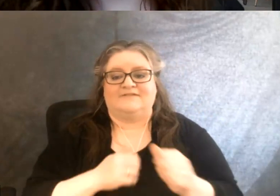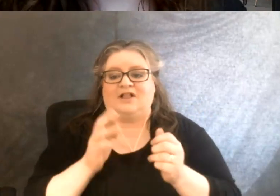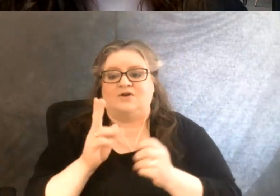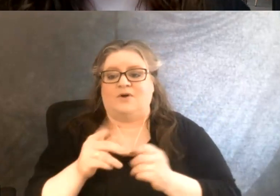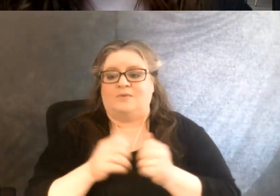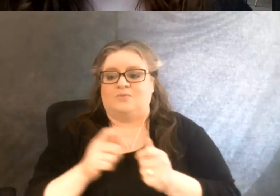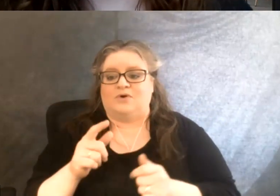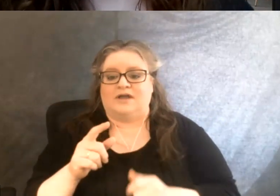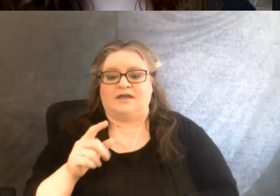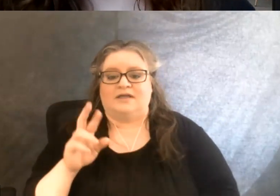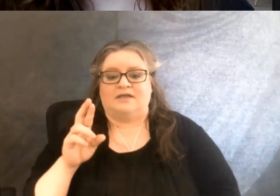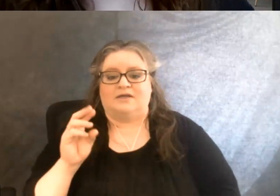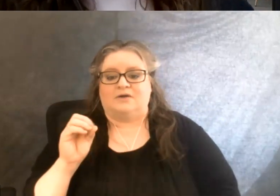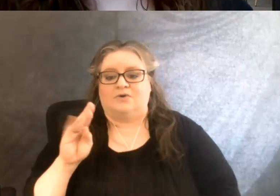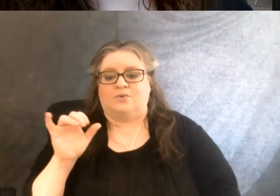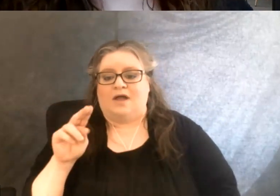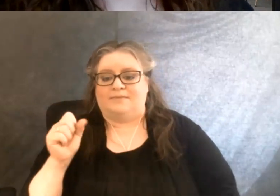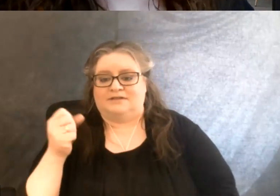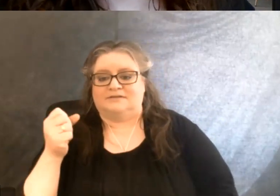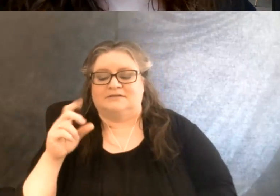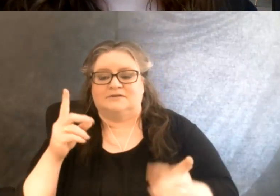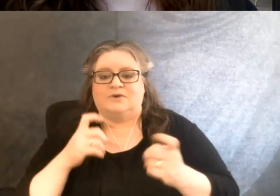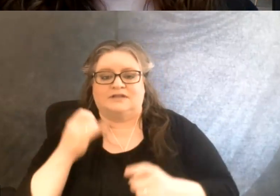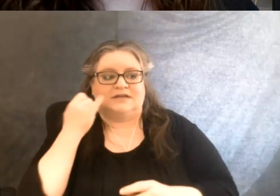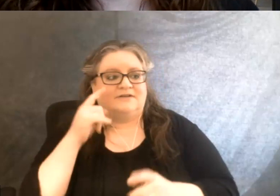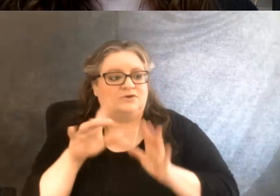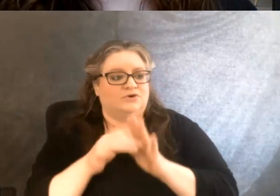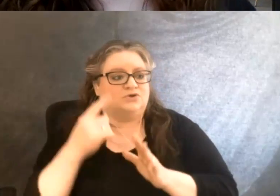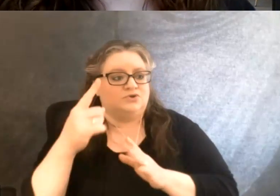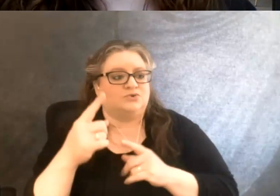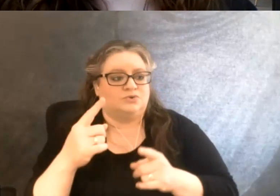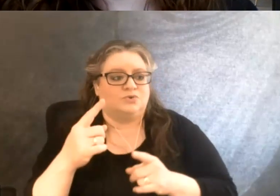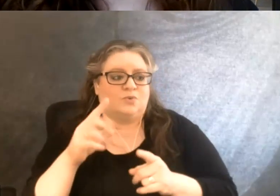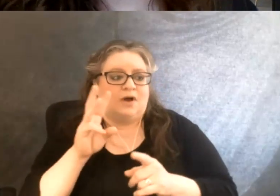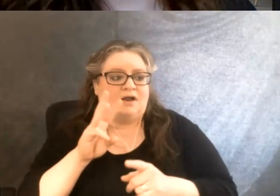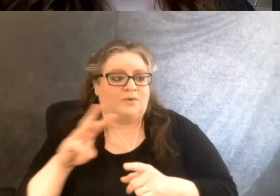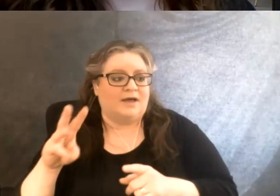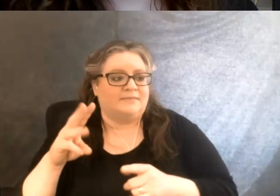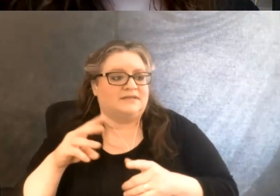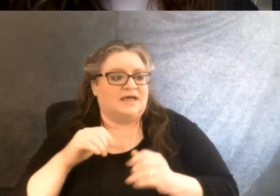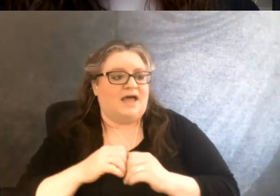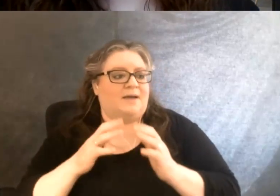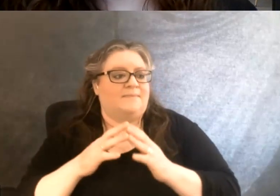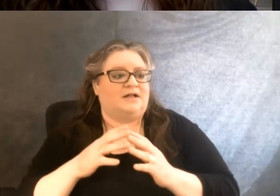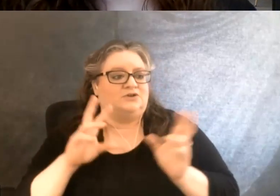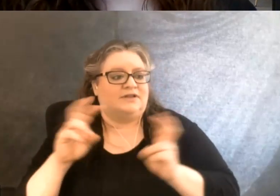"If you were to choose one website builder and theme to develop a new accessible site for a WordPress beginner, what would that be?"